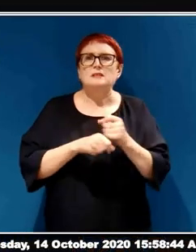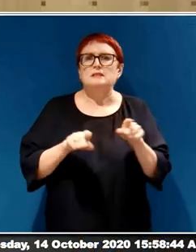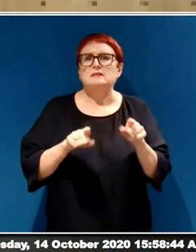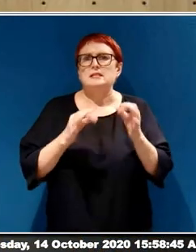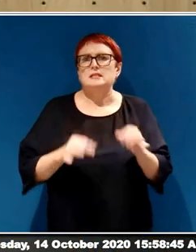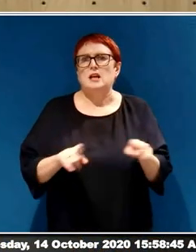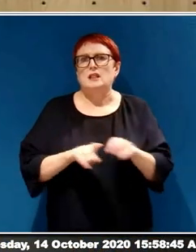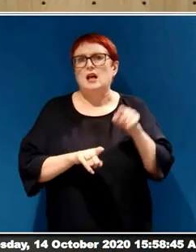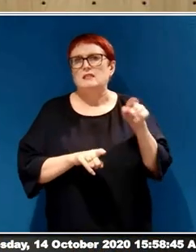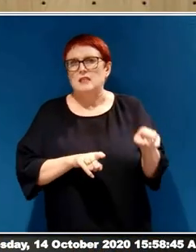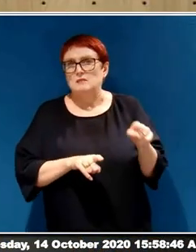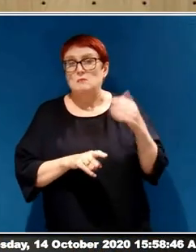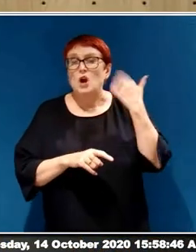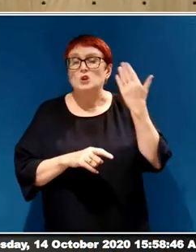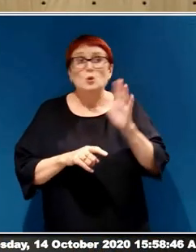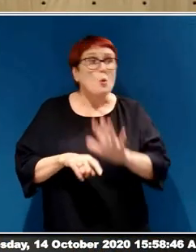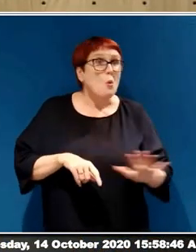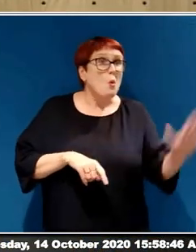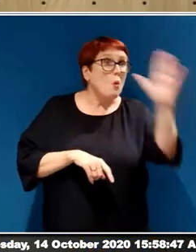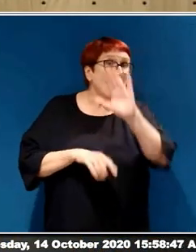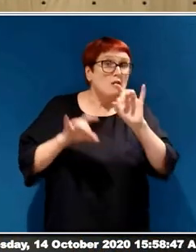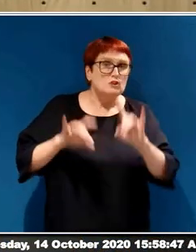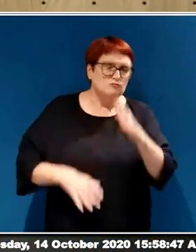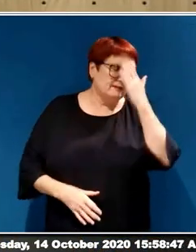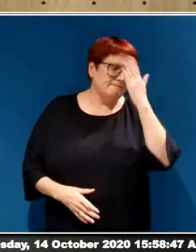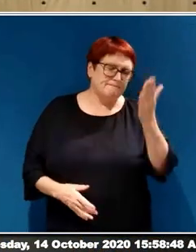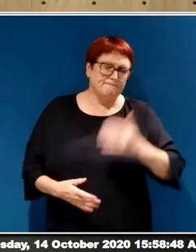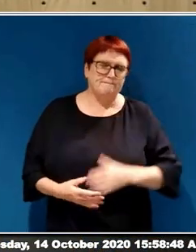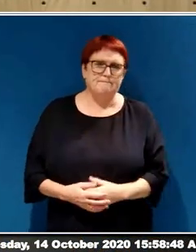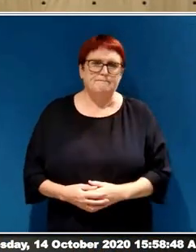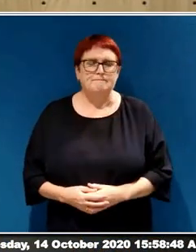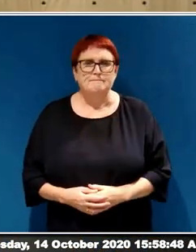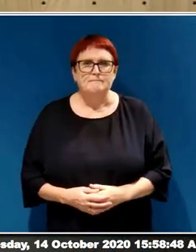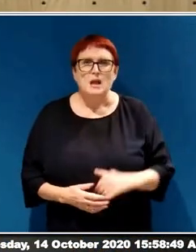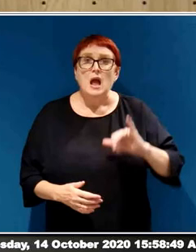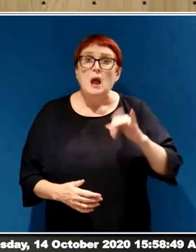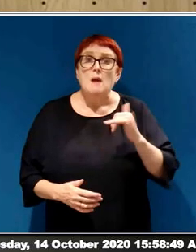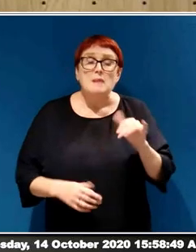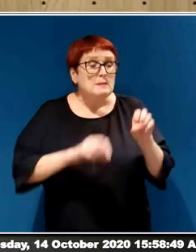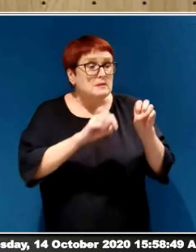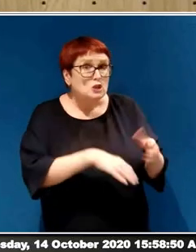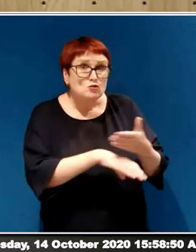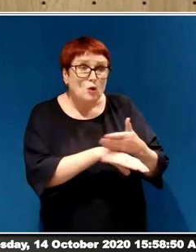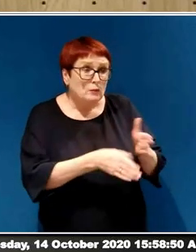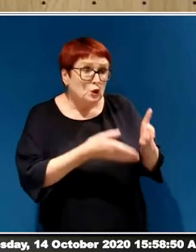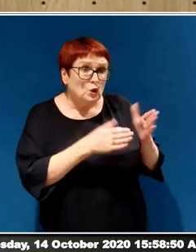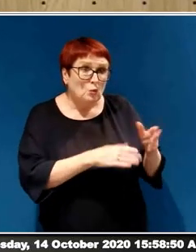It may be because funding and Government tends to happen in cycles, and so